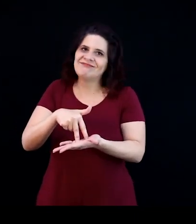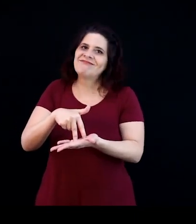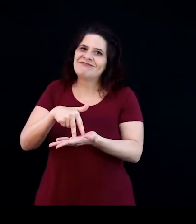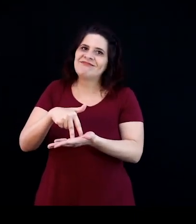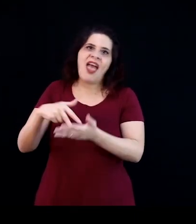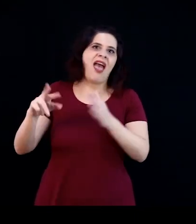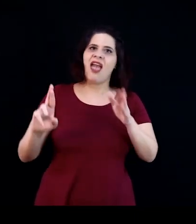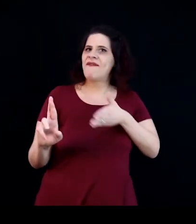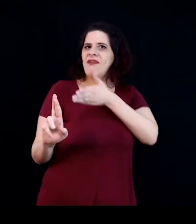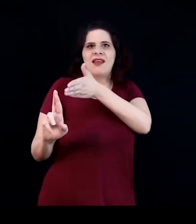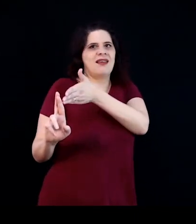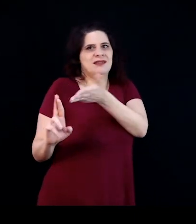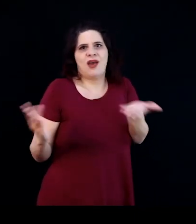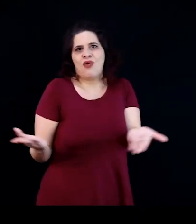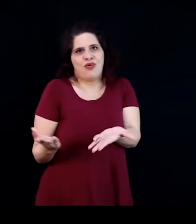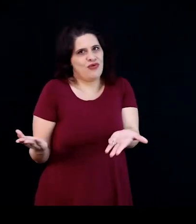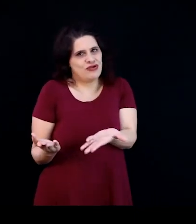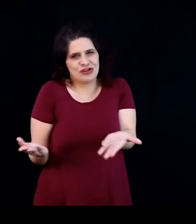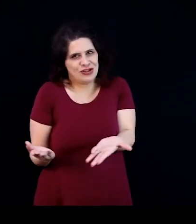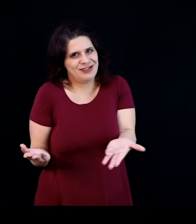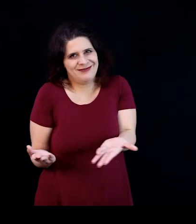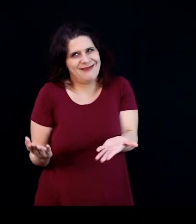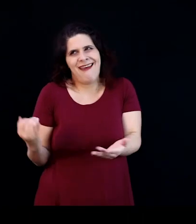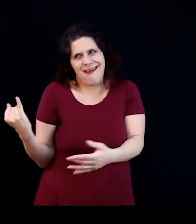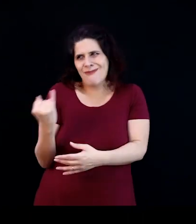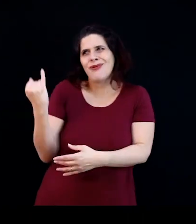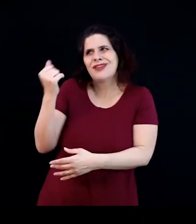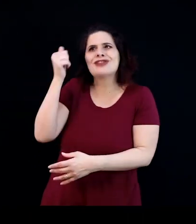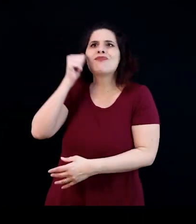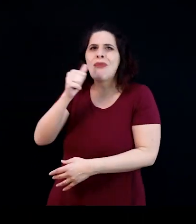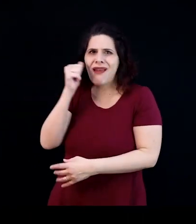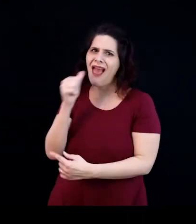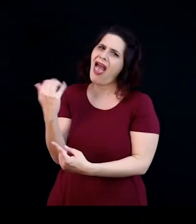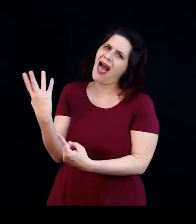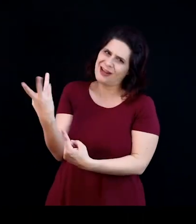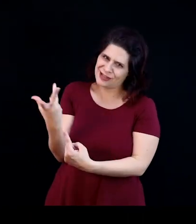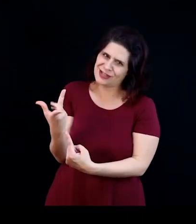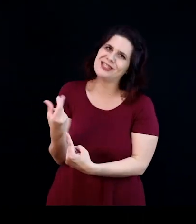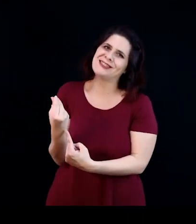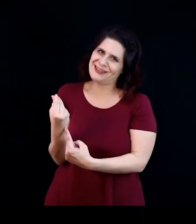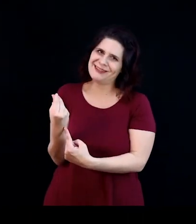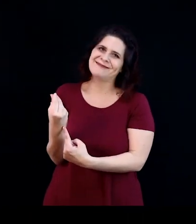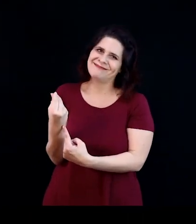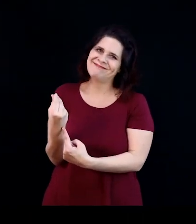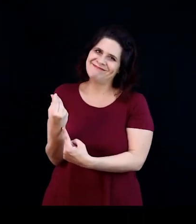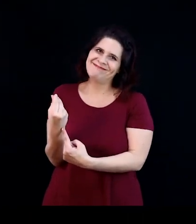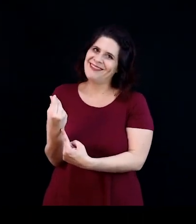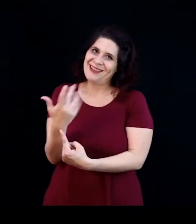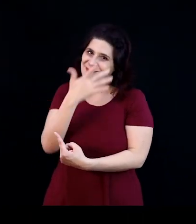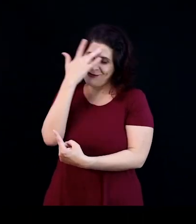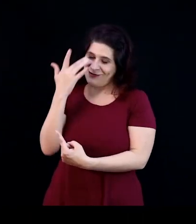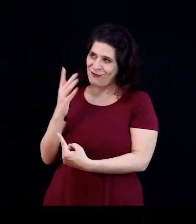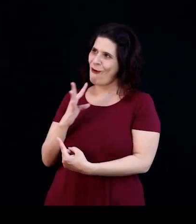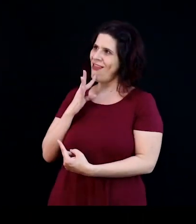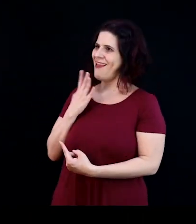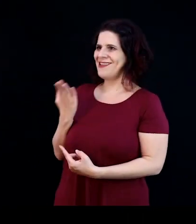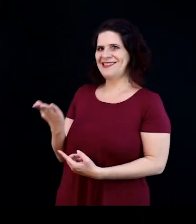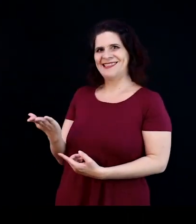There’s no denying she’s one of the most important female artists anybody can name.